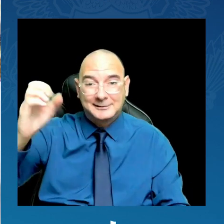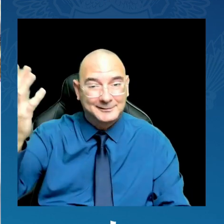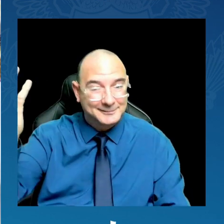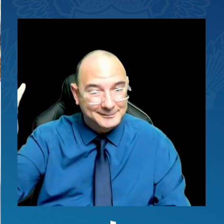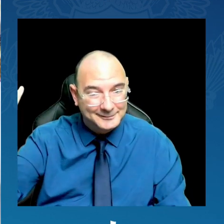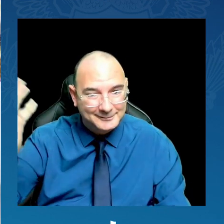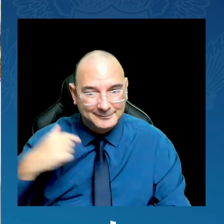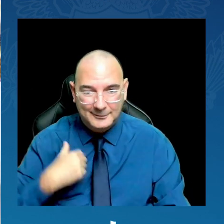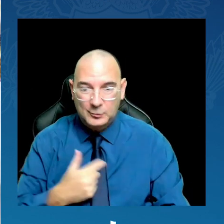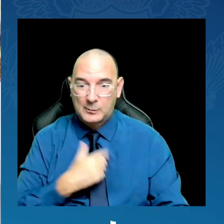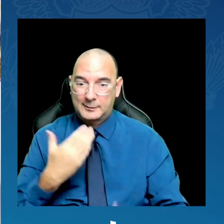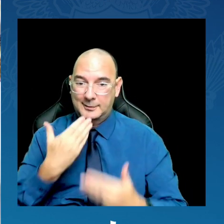Thank you.